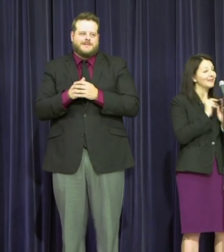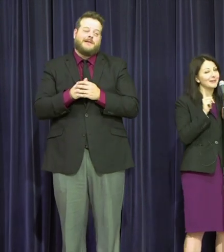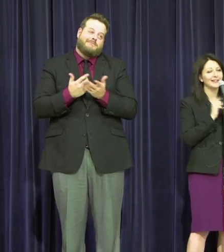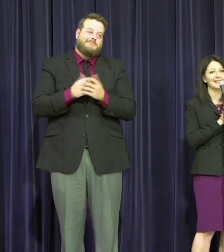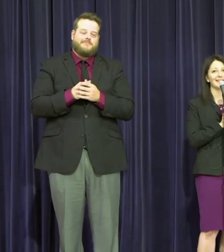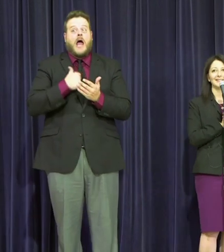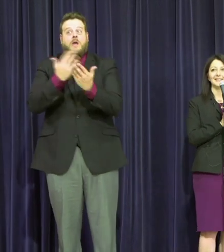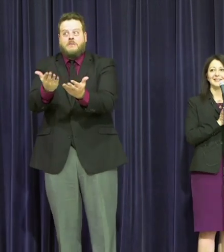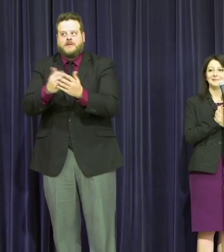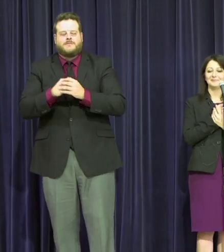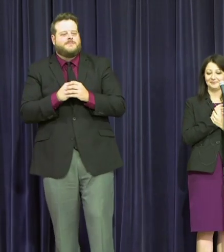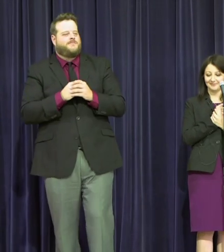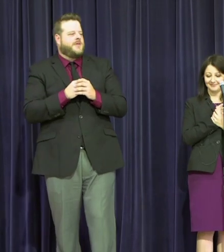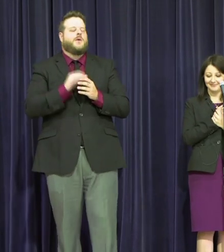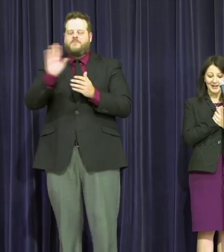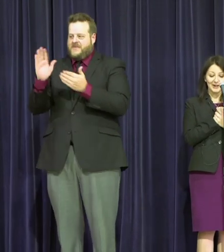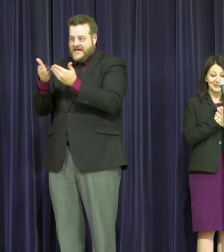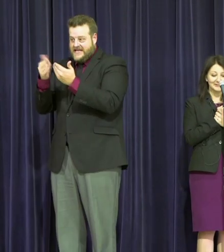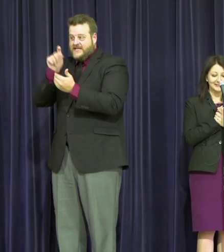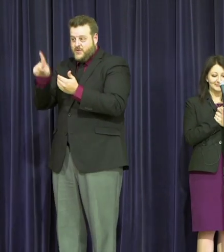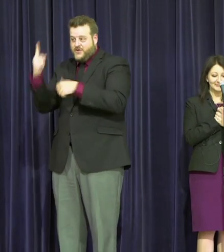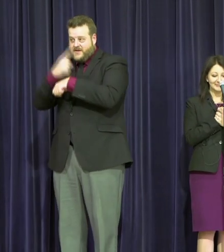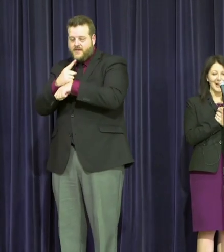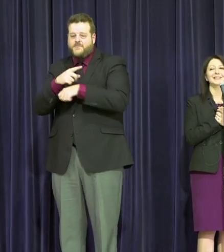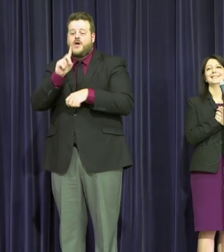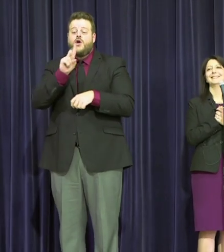I'd recommend it. This is the easiest question. Duke, Carolina or NC State?